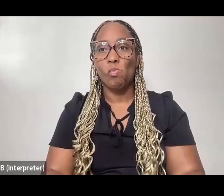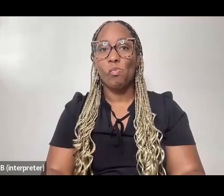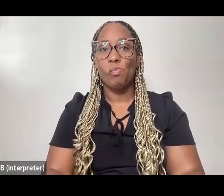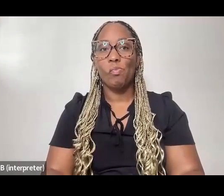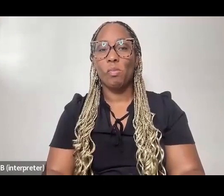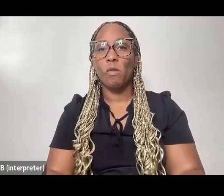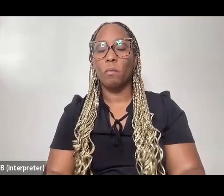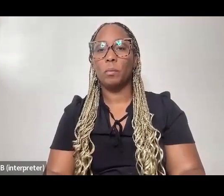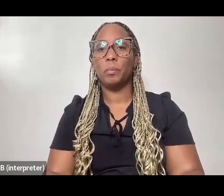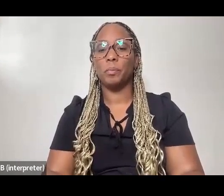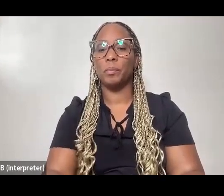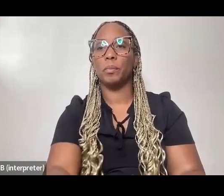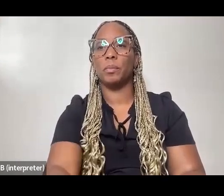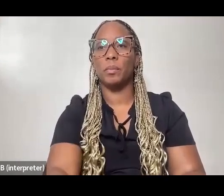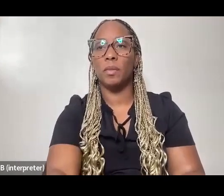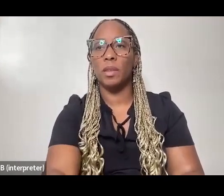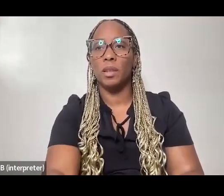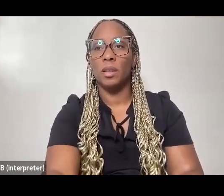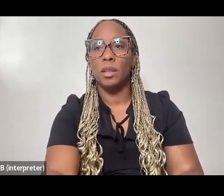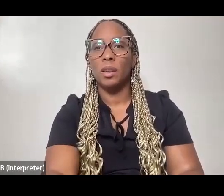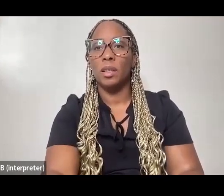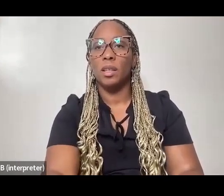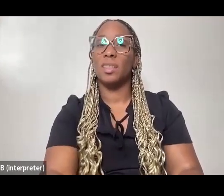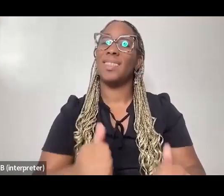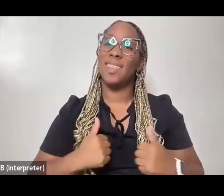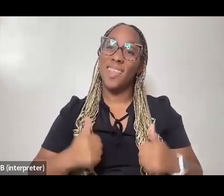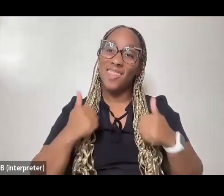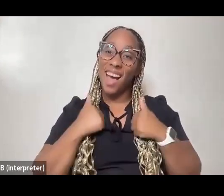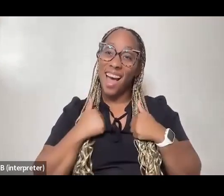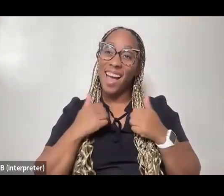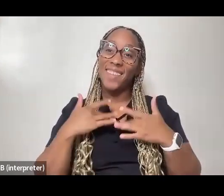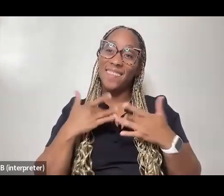there is room for error, event with our live human captioners,